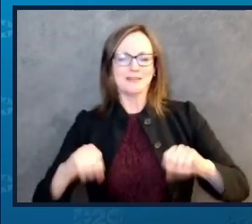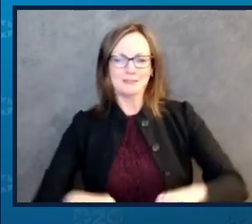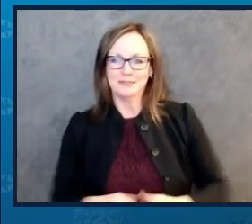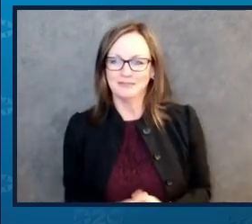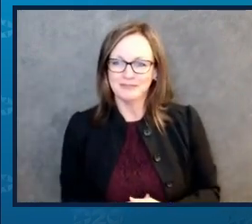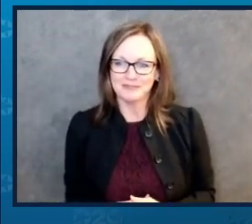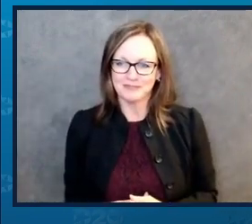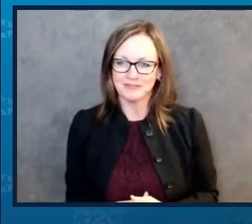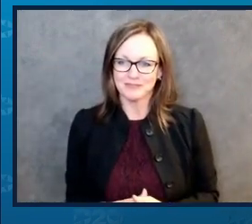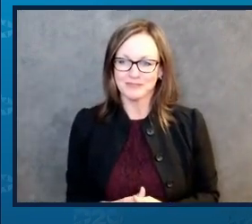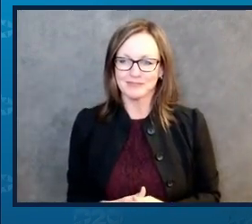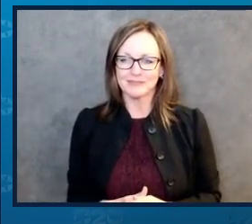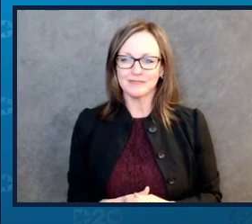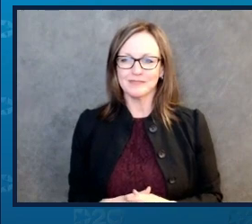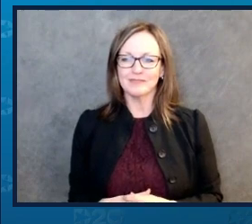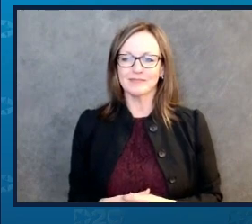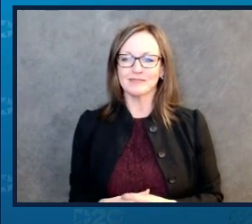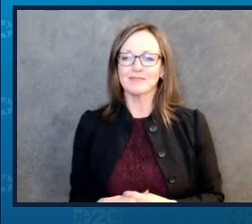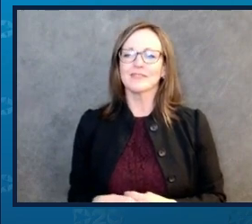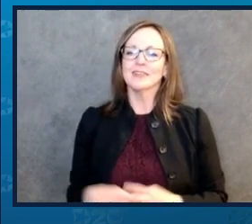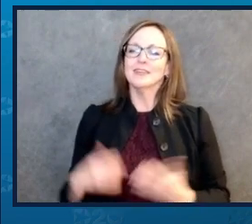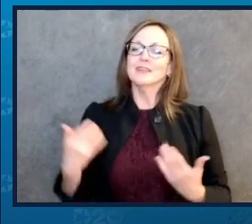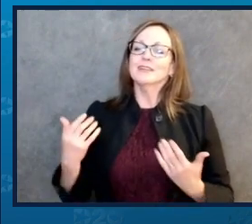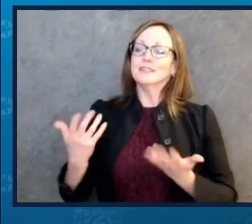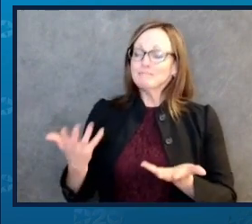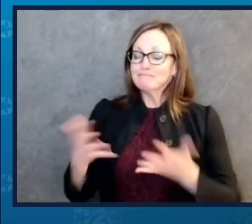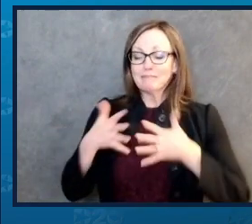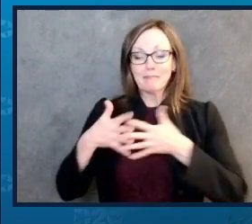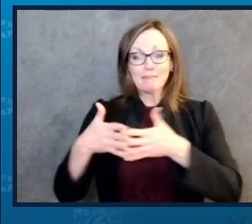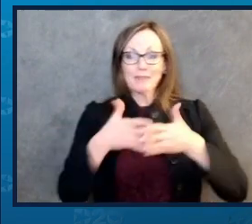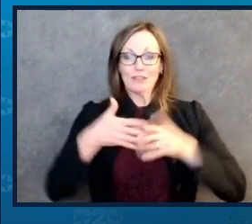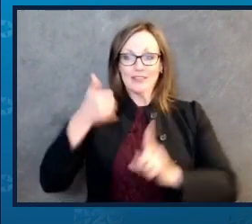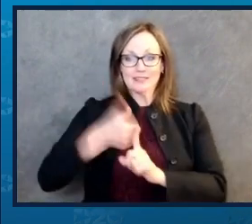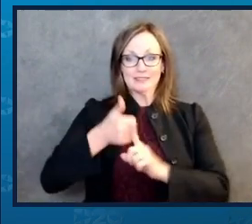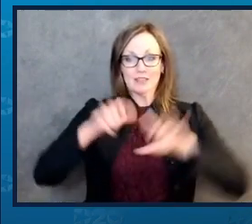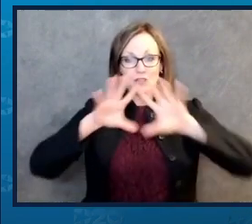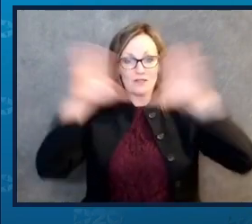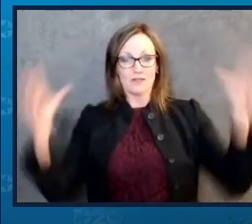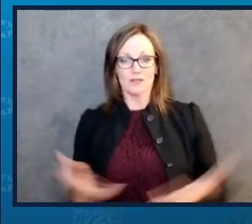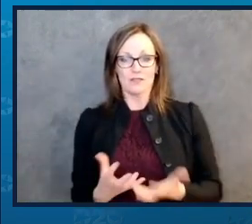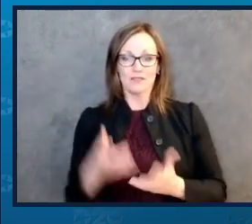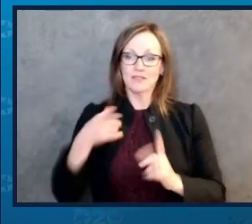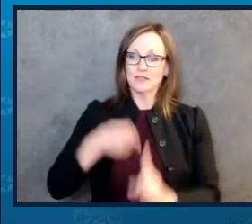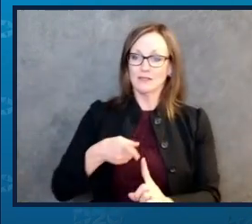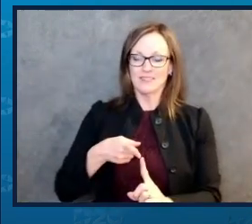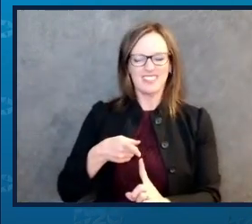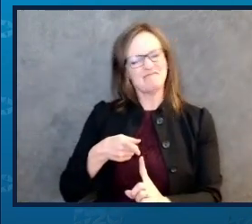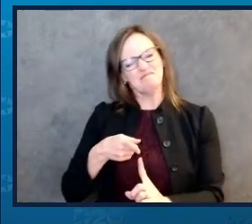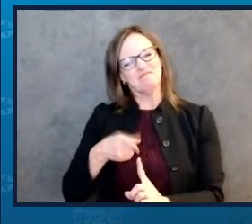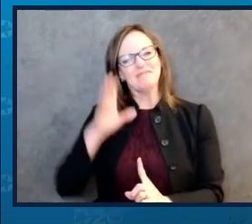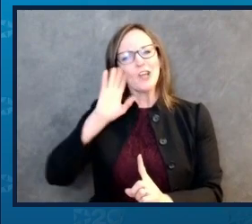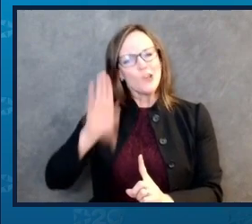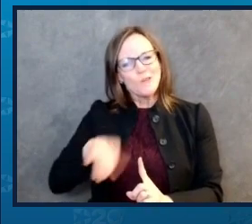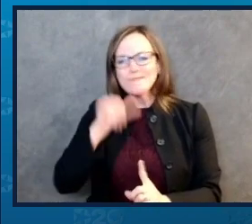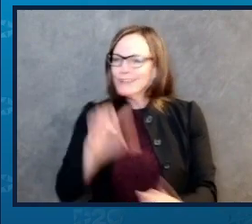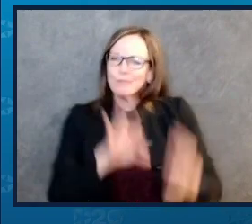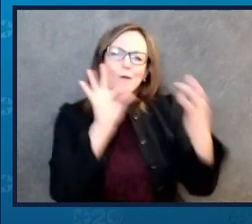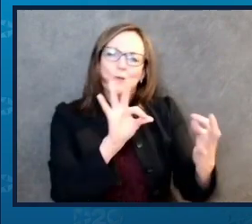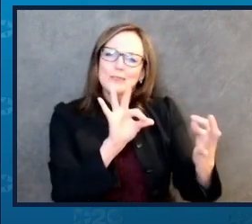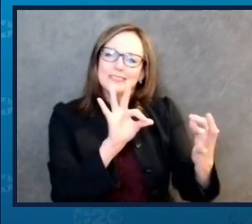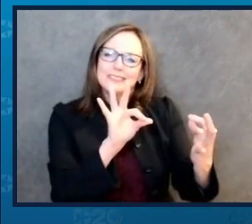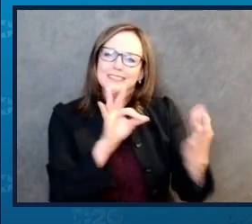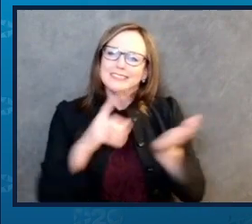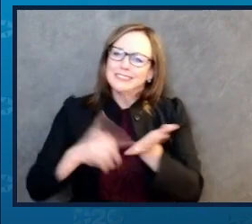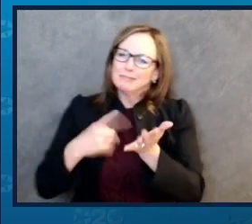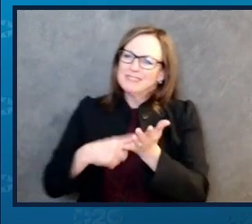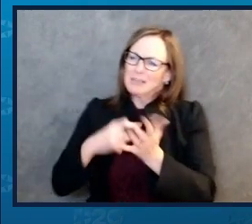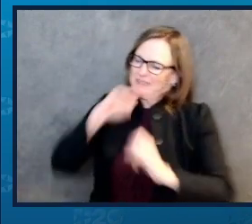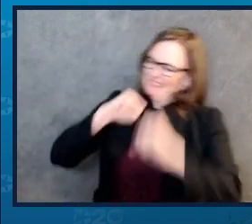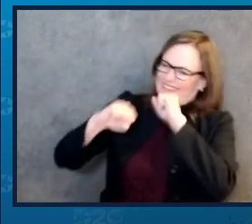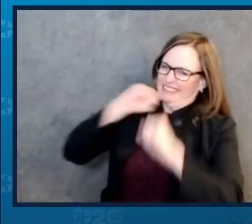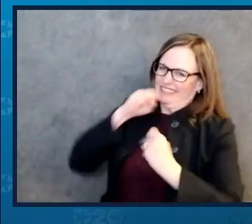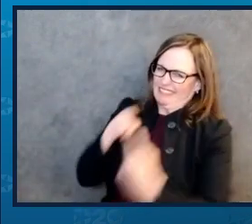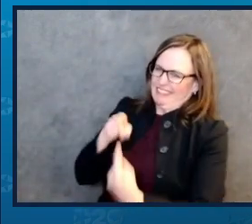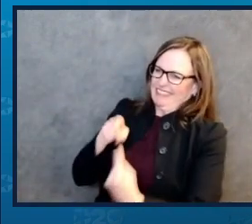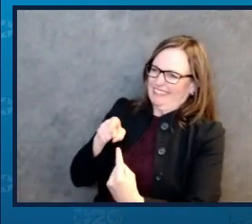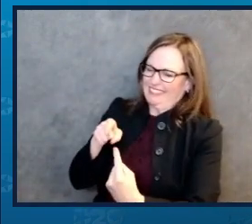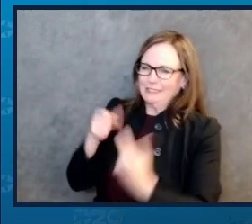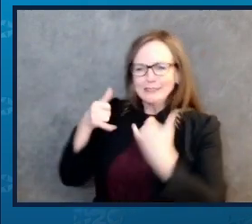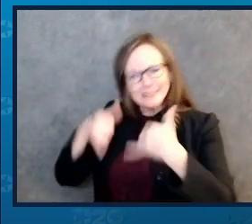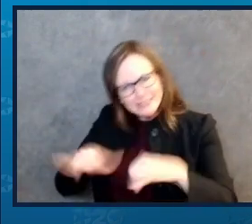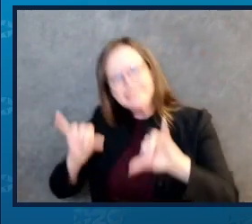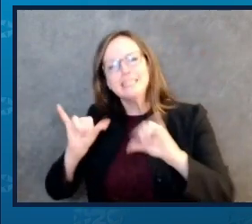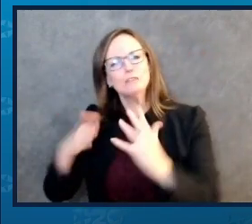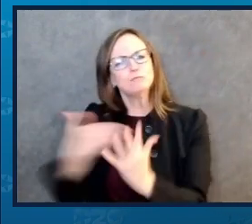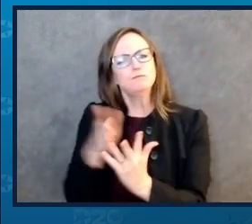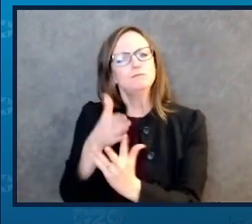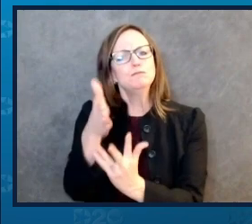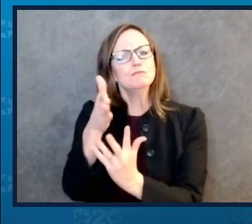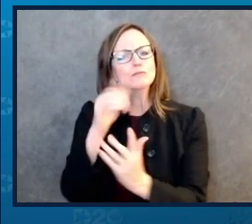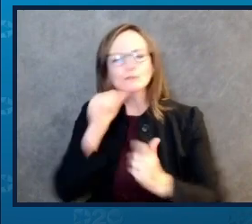COMPLEXITIES AND IMPERFECTION, A